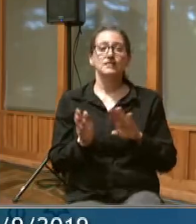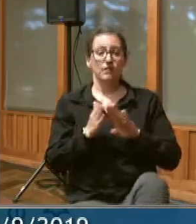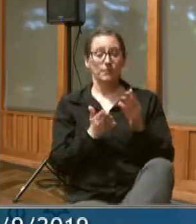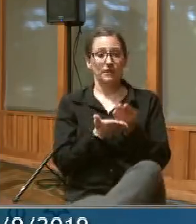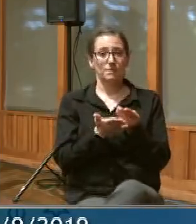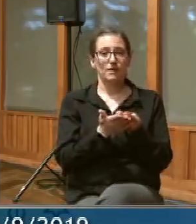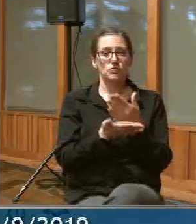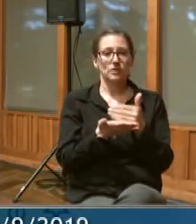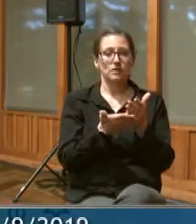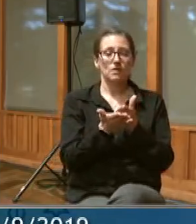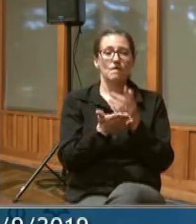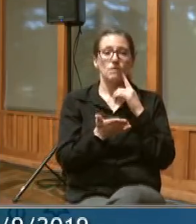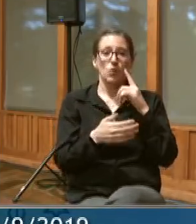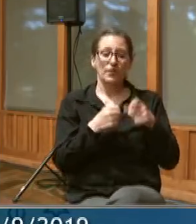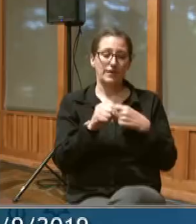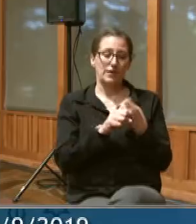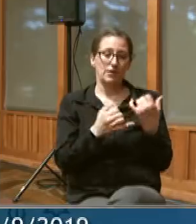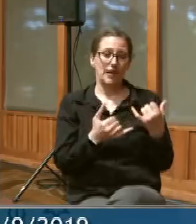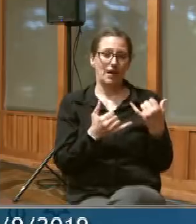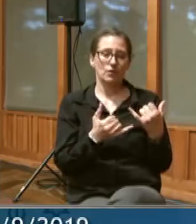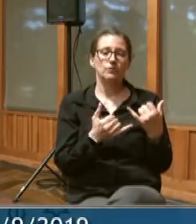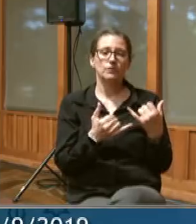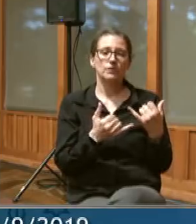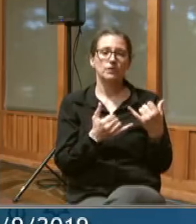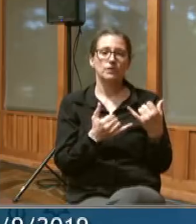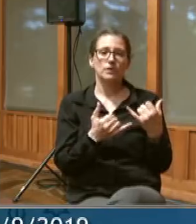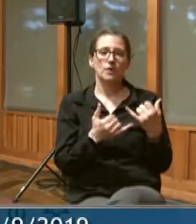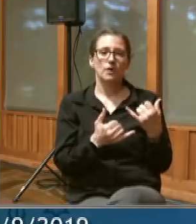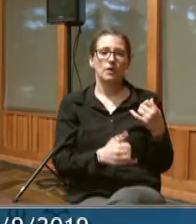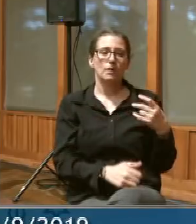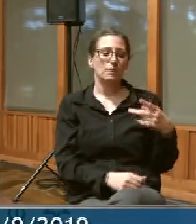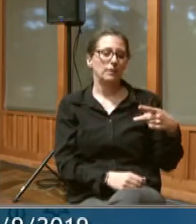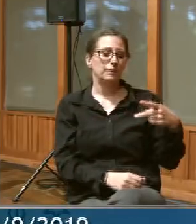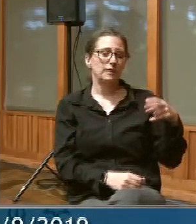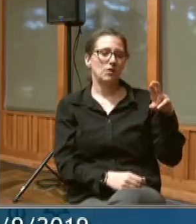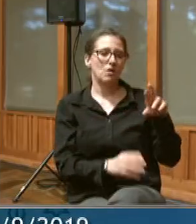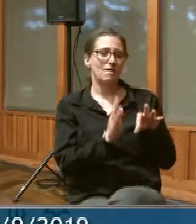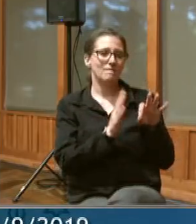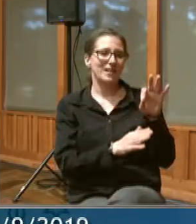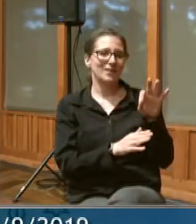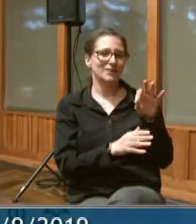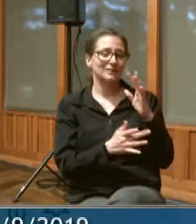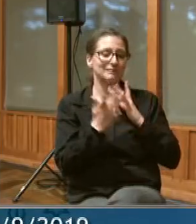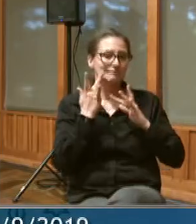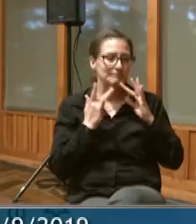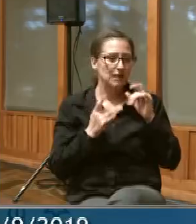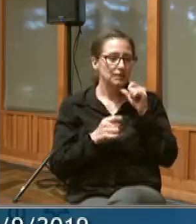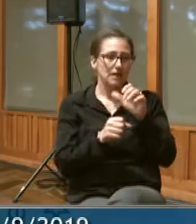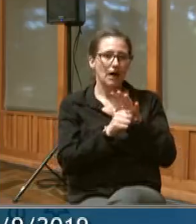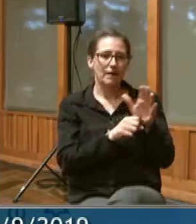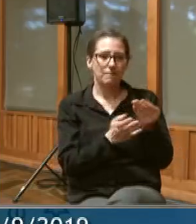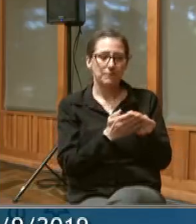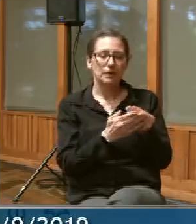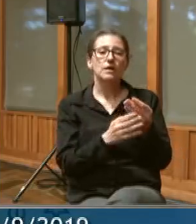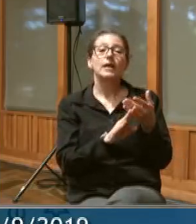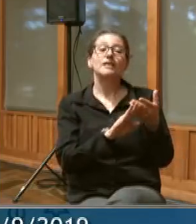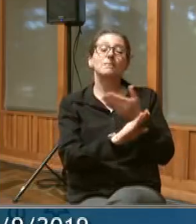TRANSPARENT TO THE PUBLIC. IN DEVELOPING ITS REQUESTED BUDGET FOR THIS FISCAL YEAR, THE PARKS BUREAU DISCOVERED A